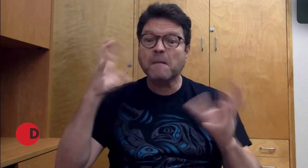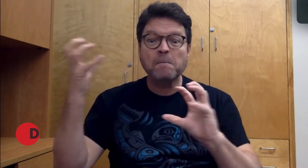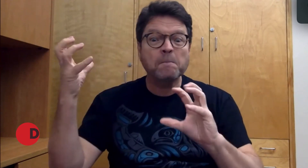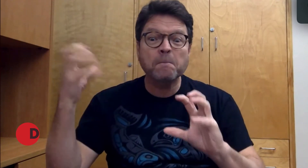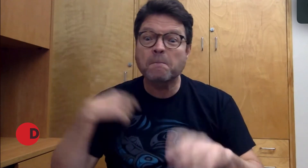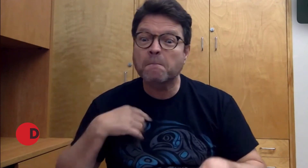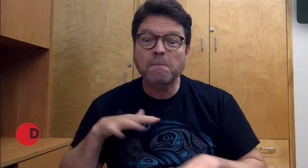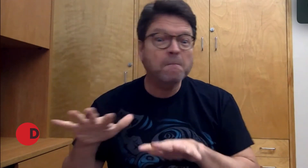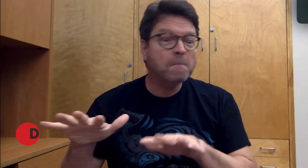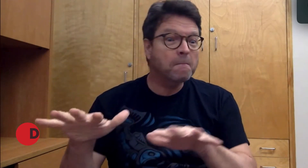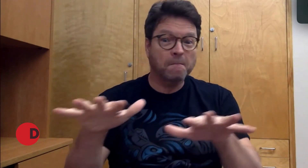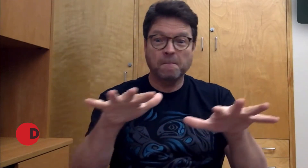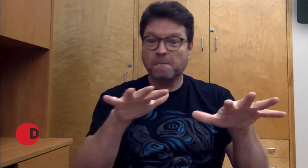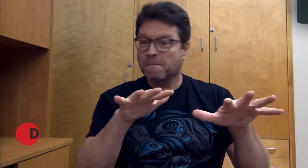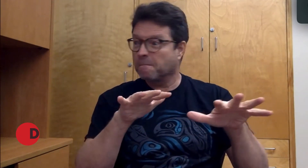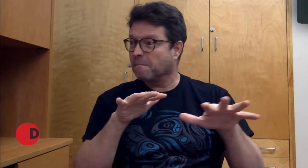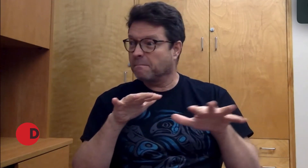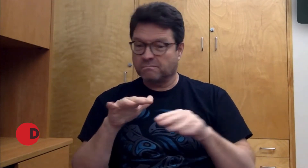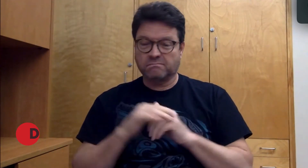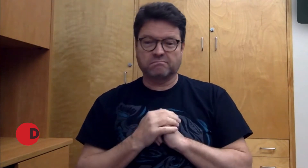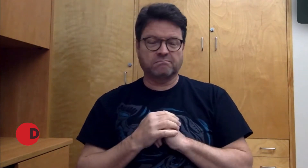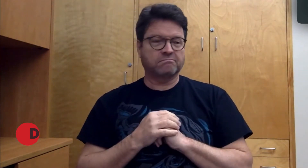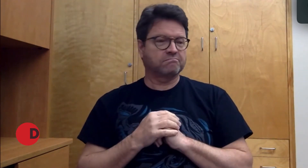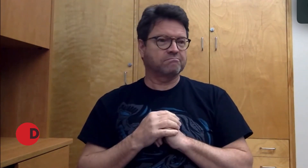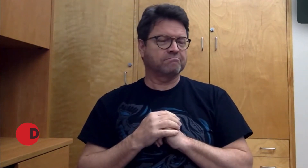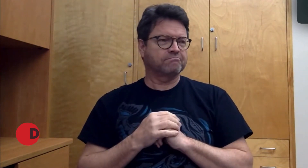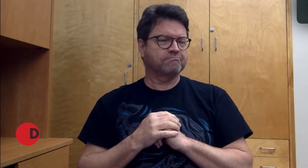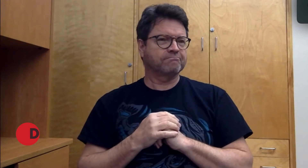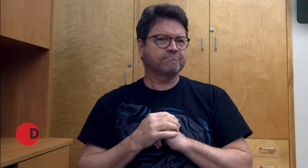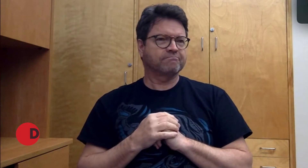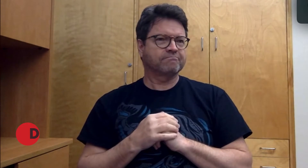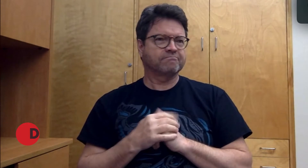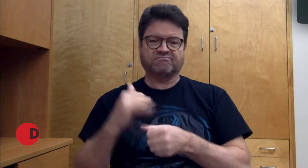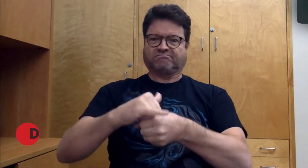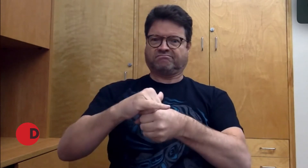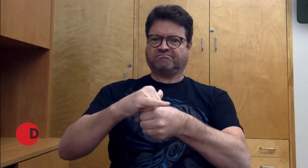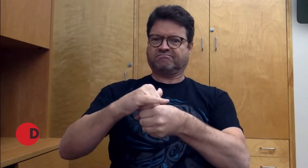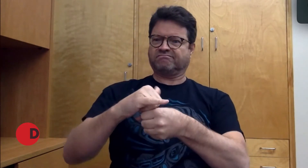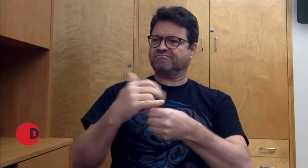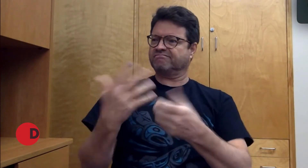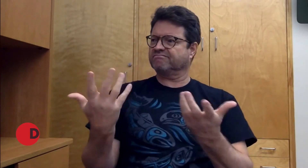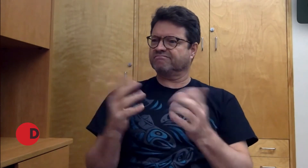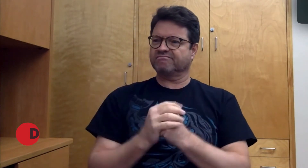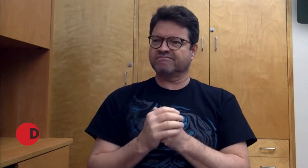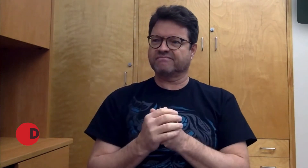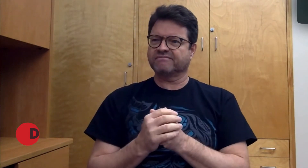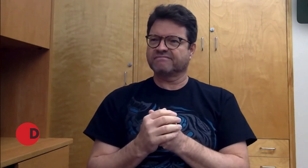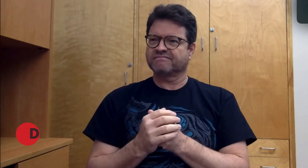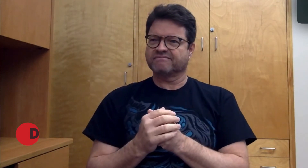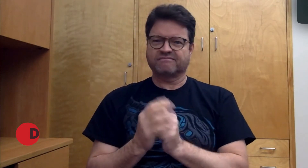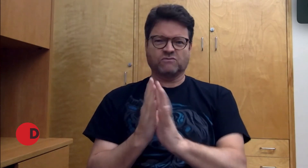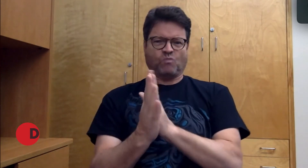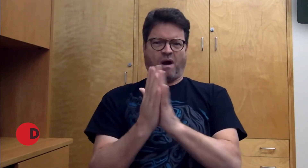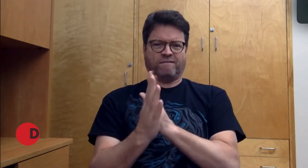I was confused. Stayed in one location.